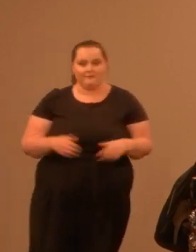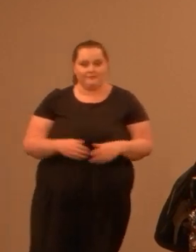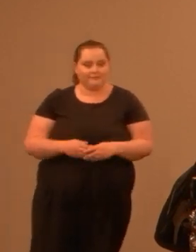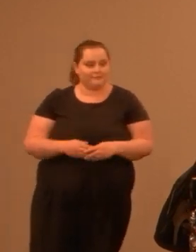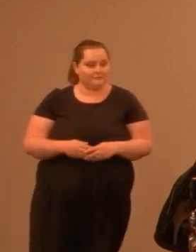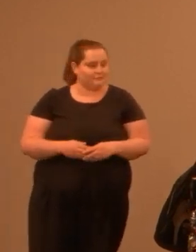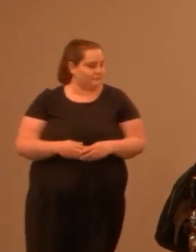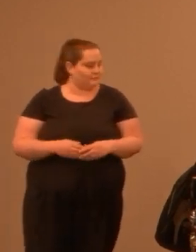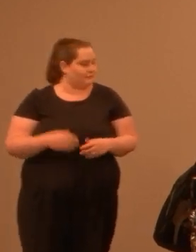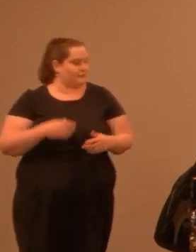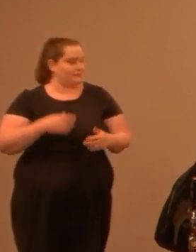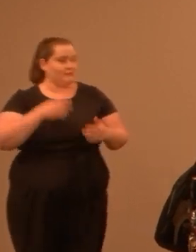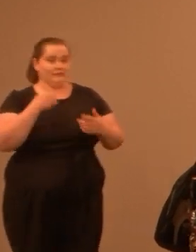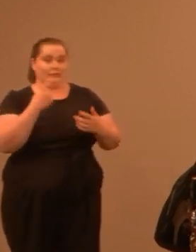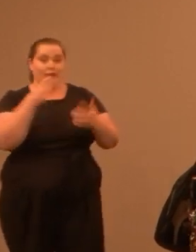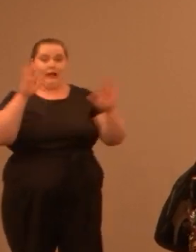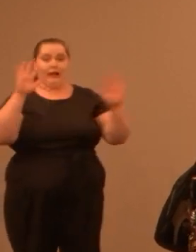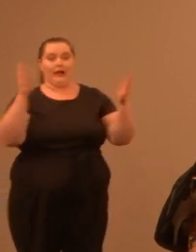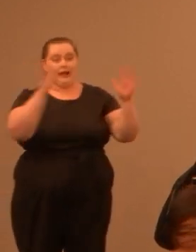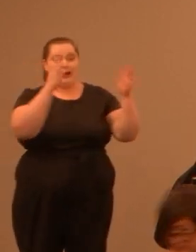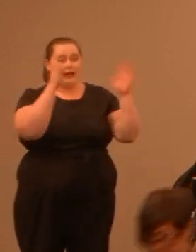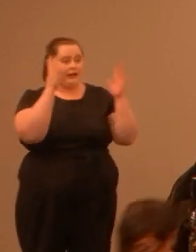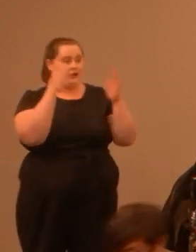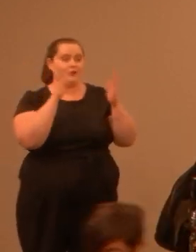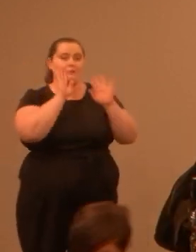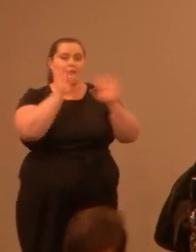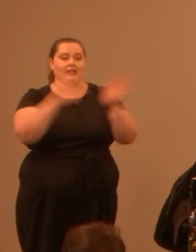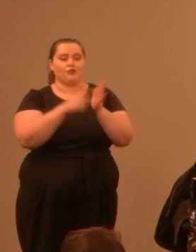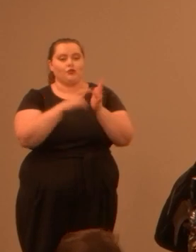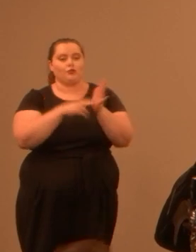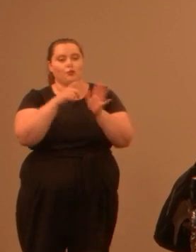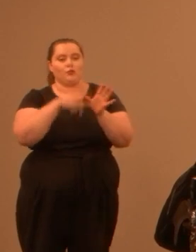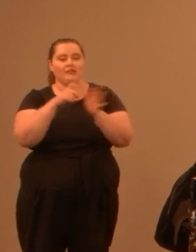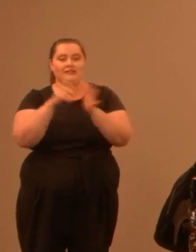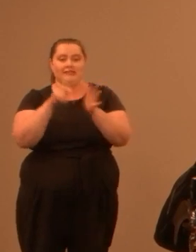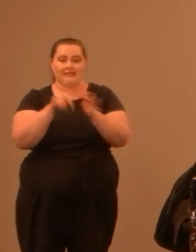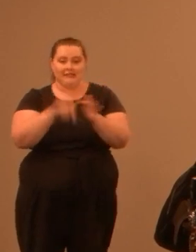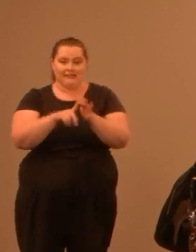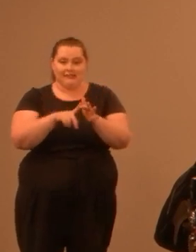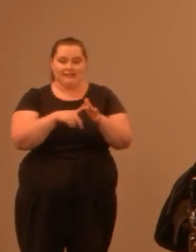Can we just give another round of applause to the amazing Tony D, all the way from Bris-Vegas?